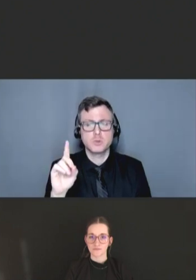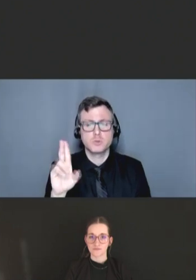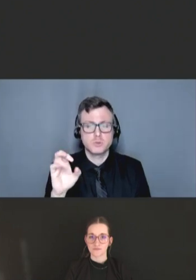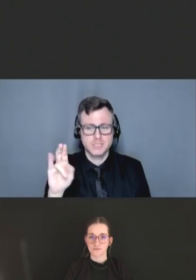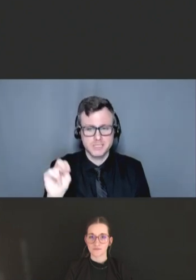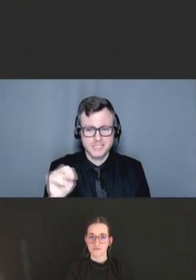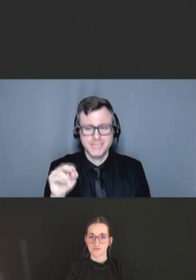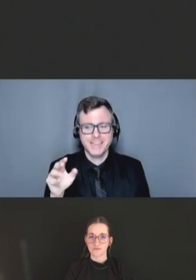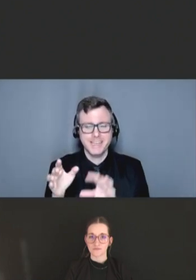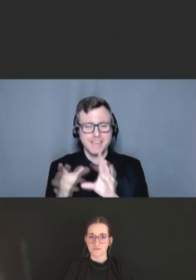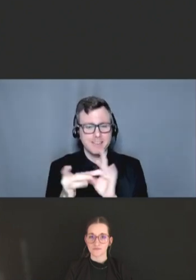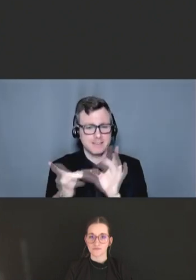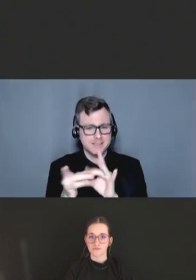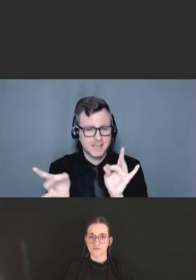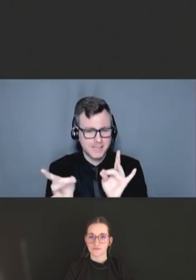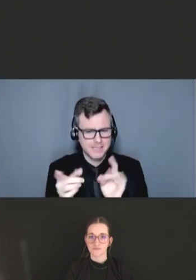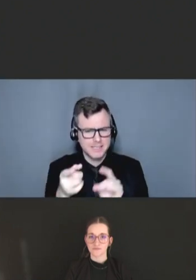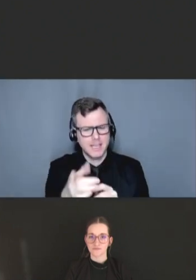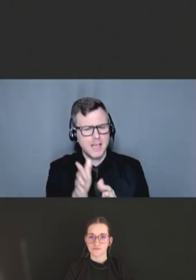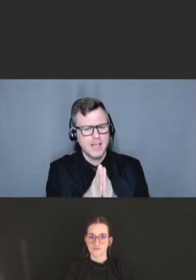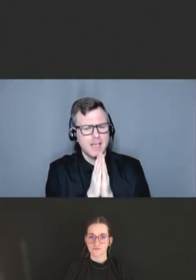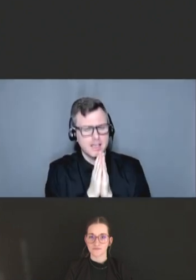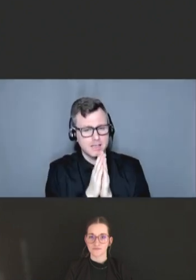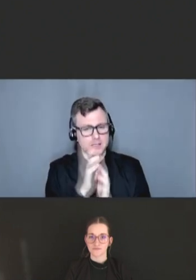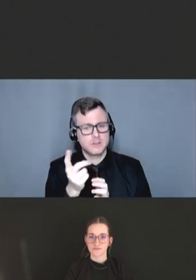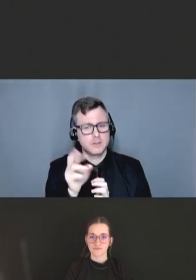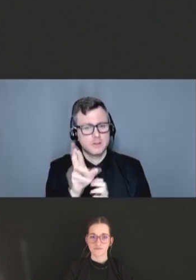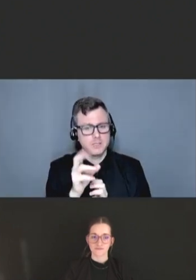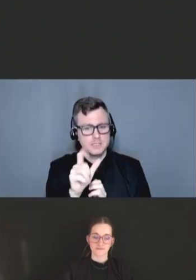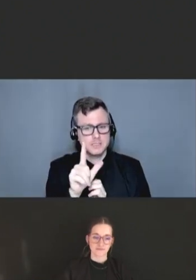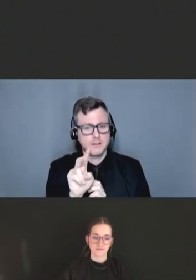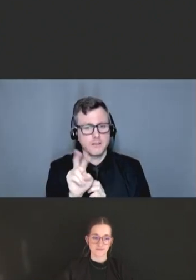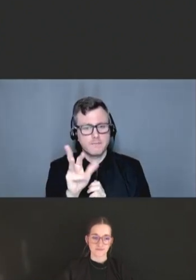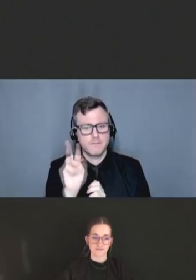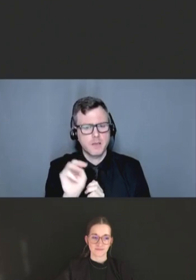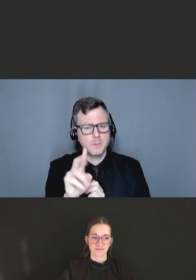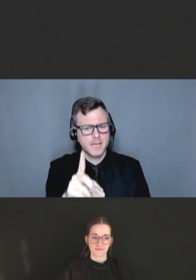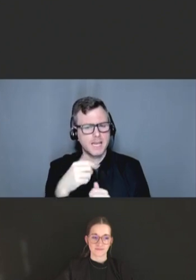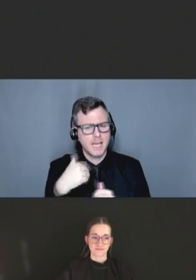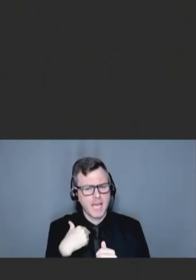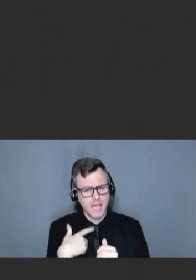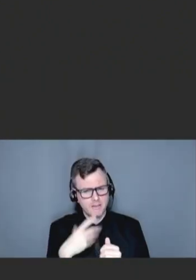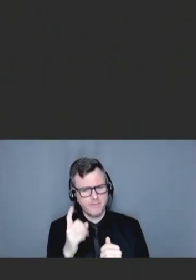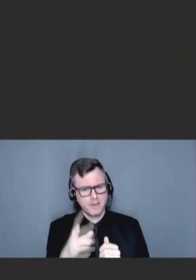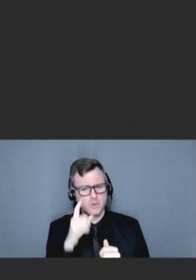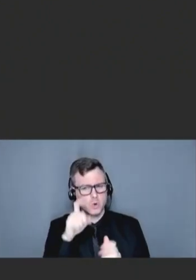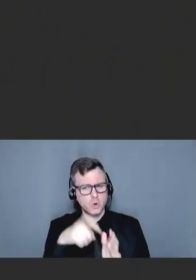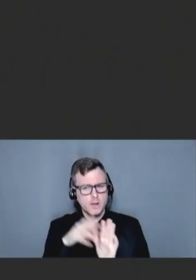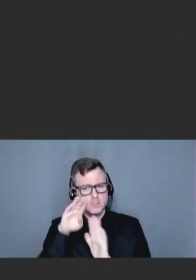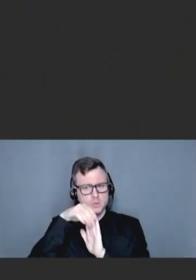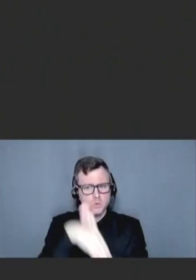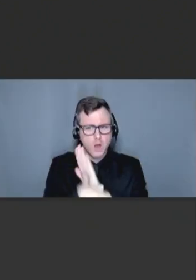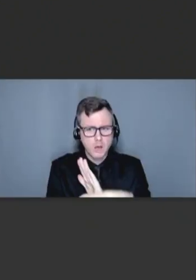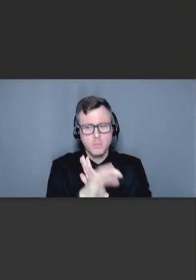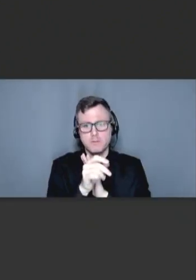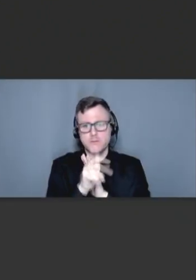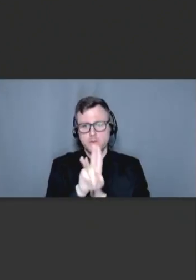He asks Dr. Selvam does a relative level of drop in flu and other vaccine coverage change